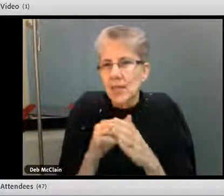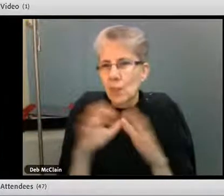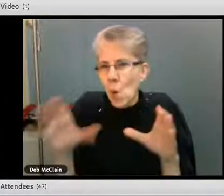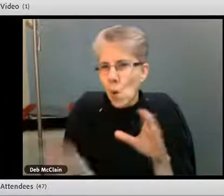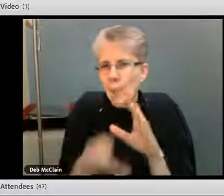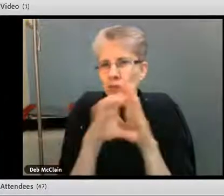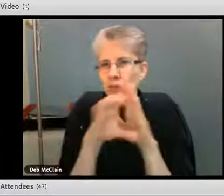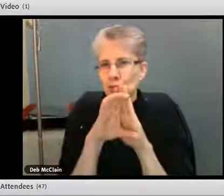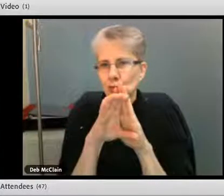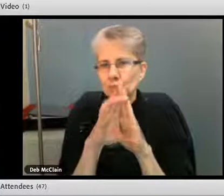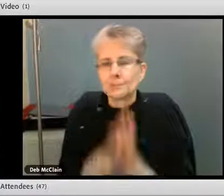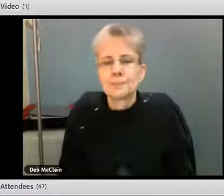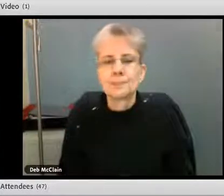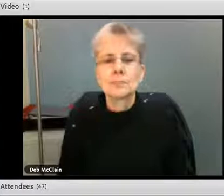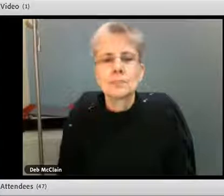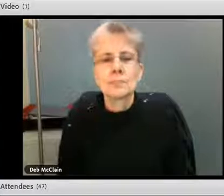I see Kristen's typing a question.